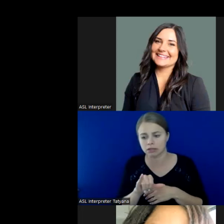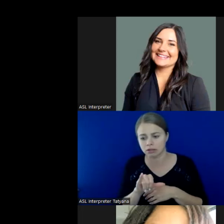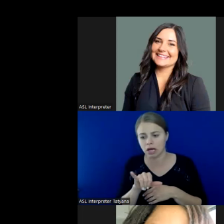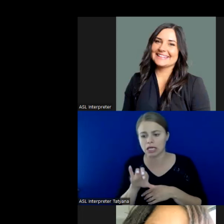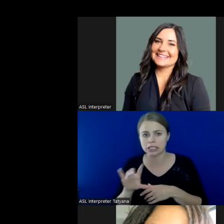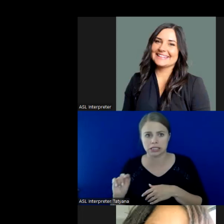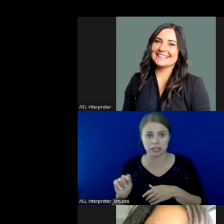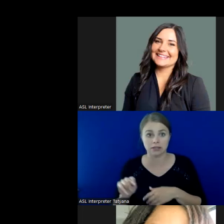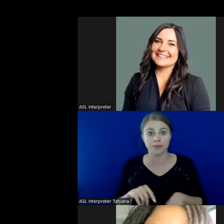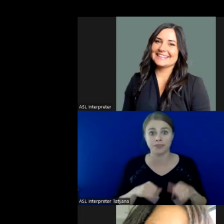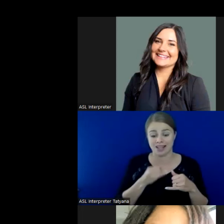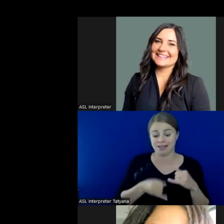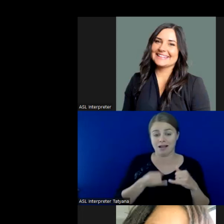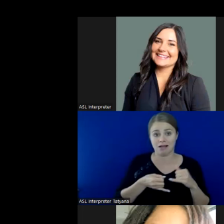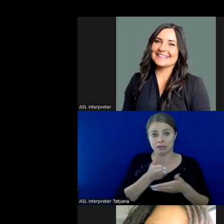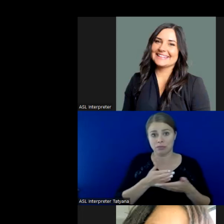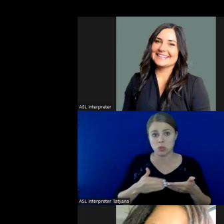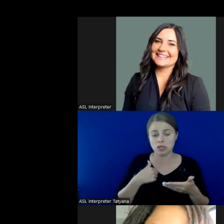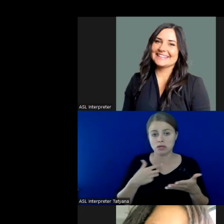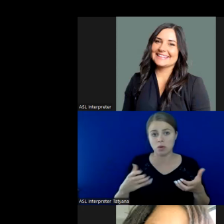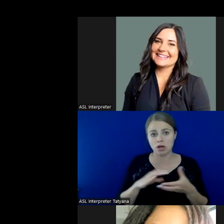So, the last part that I wanted to go through is,